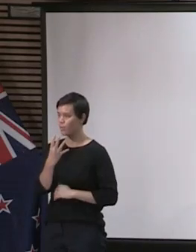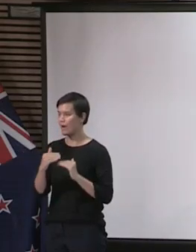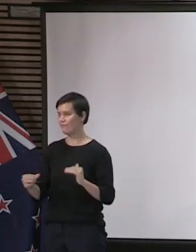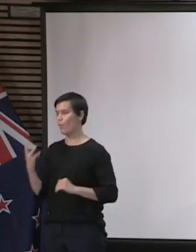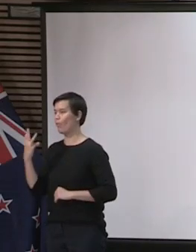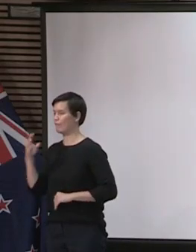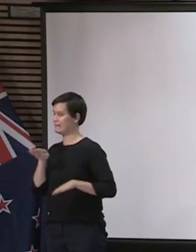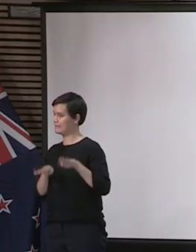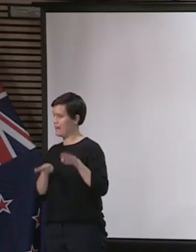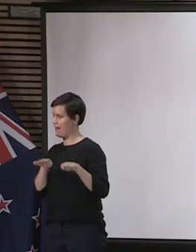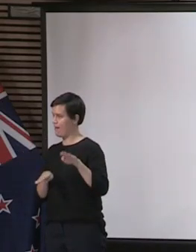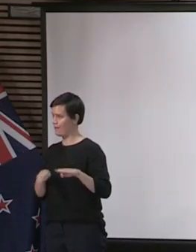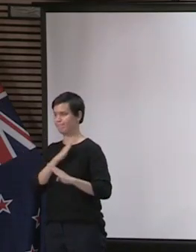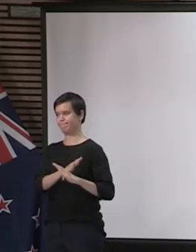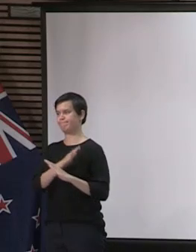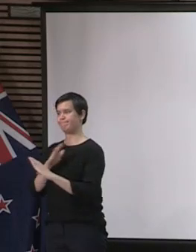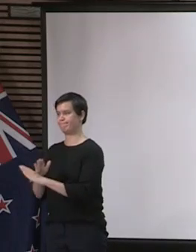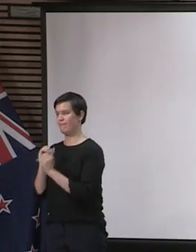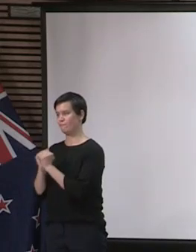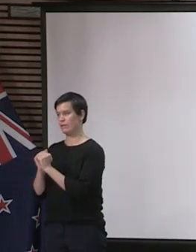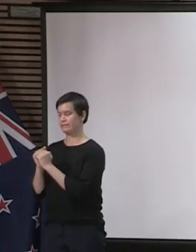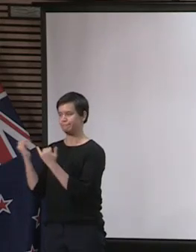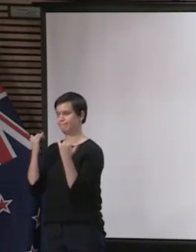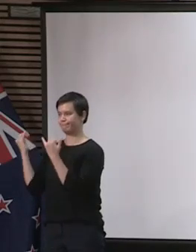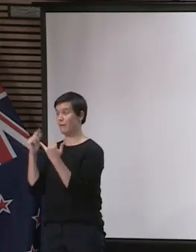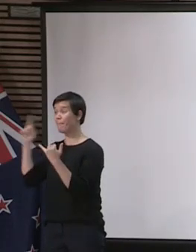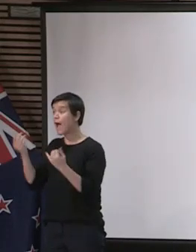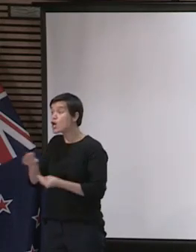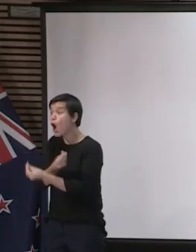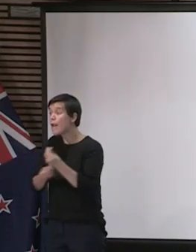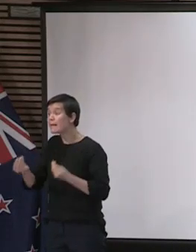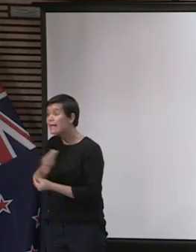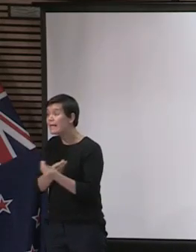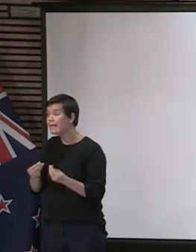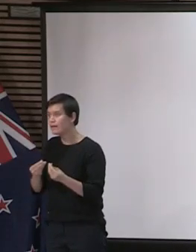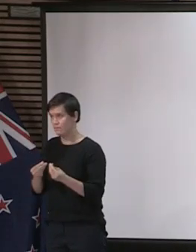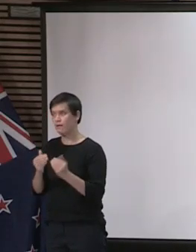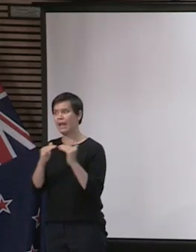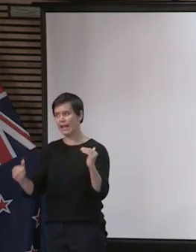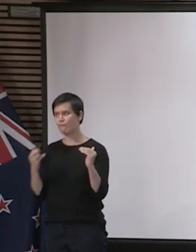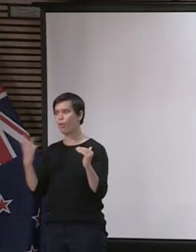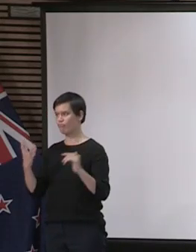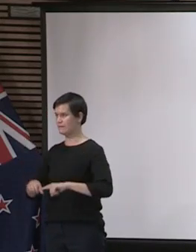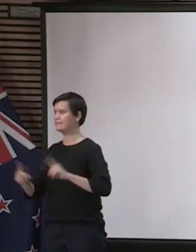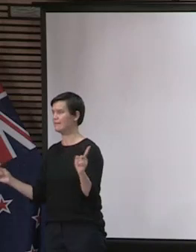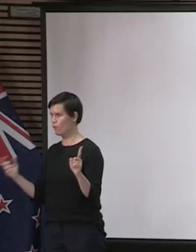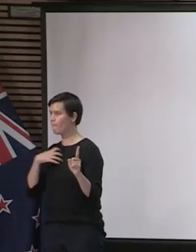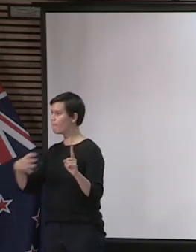economically, it is quite different. We have much more economic activity going back at level 3 than we have now.